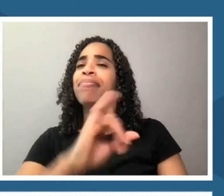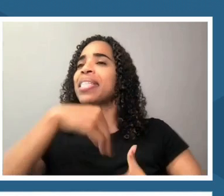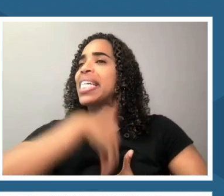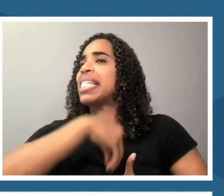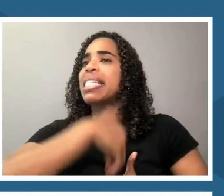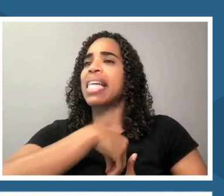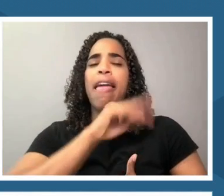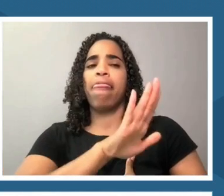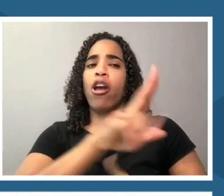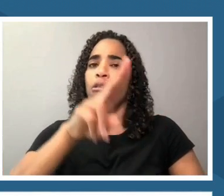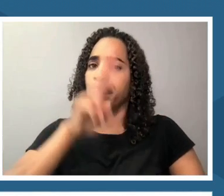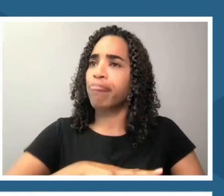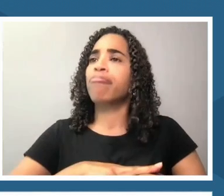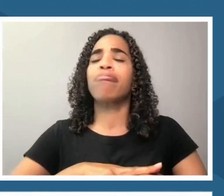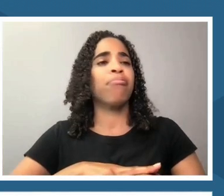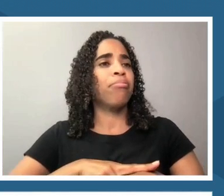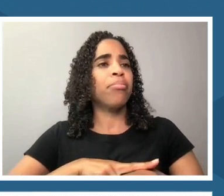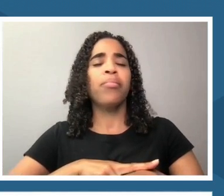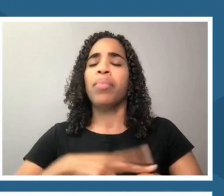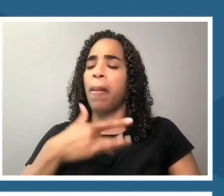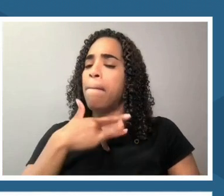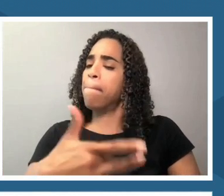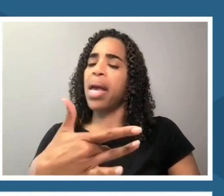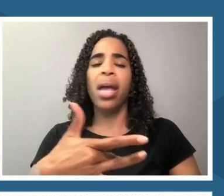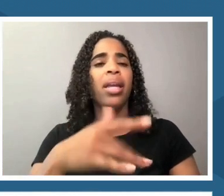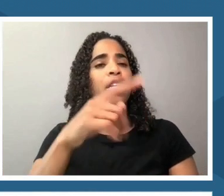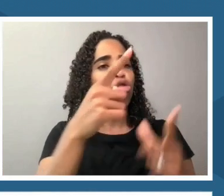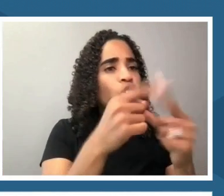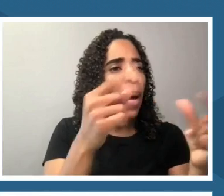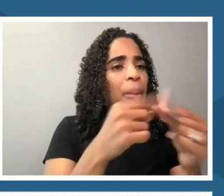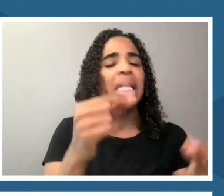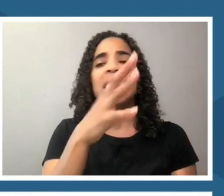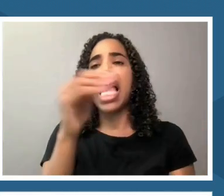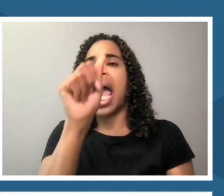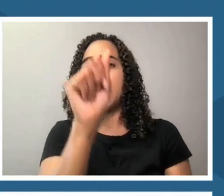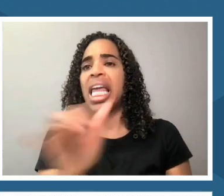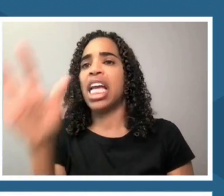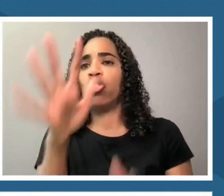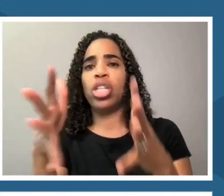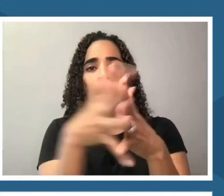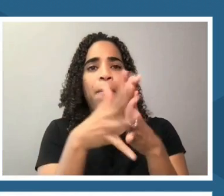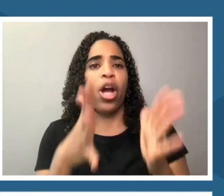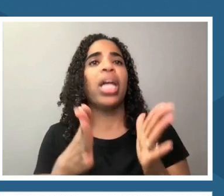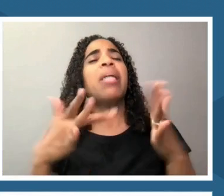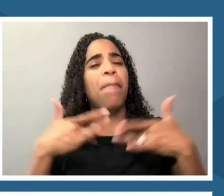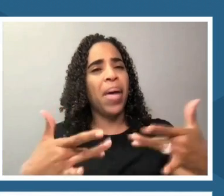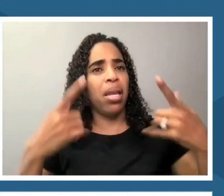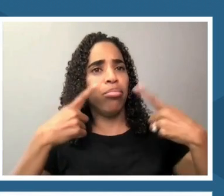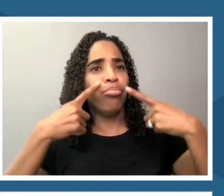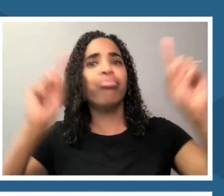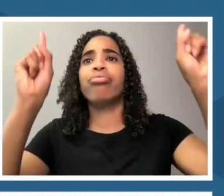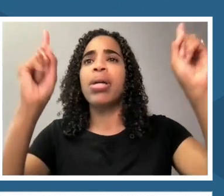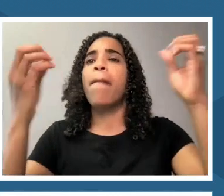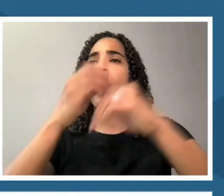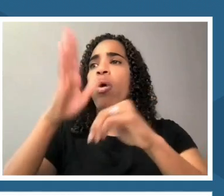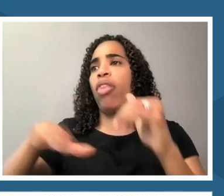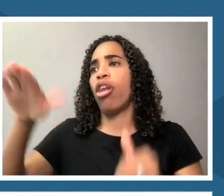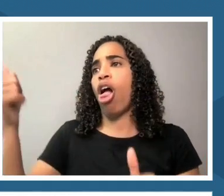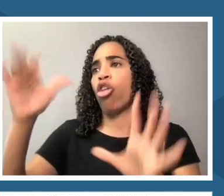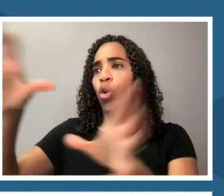predisposes japanese and asian americans as uniquely suited to succeed more than